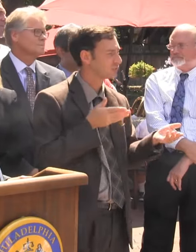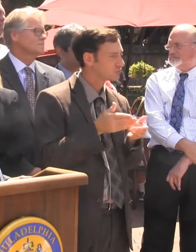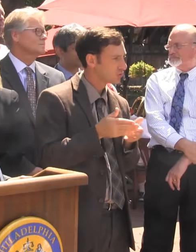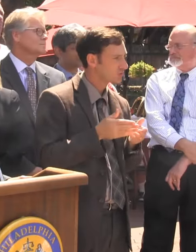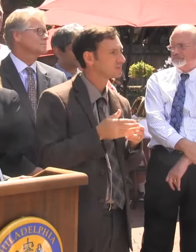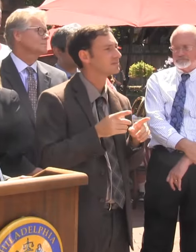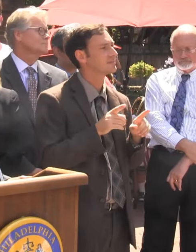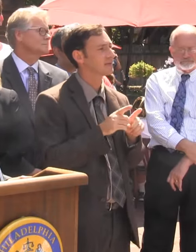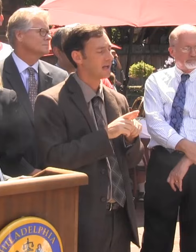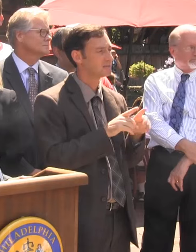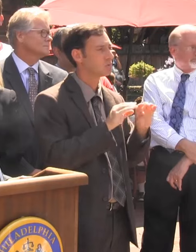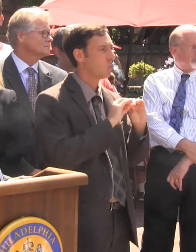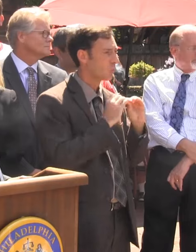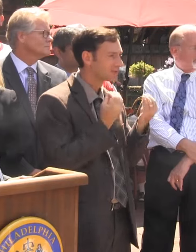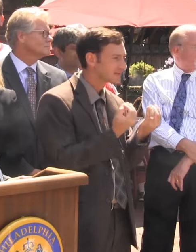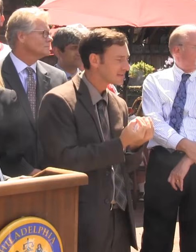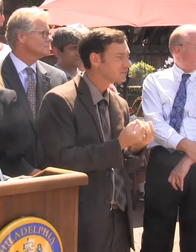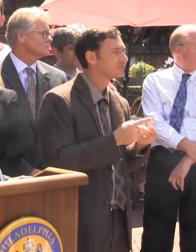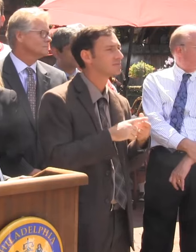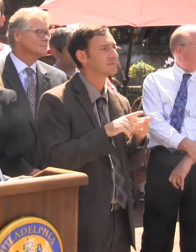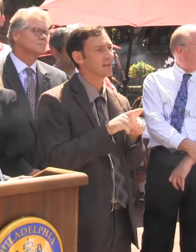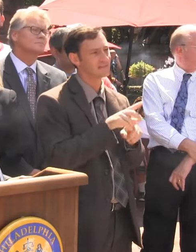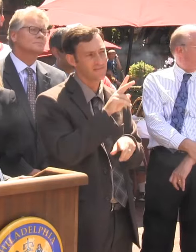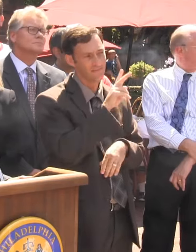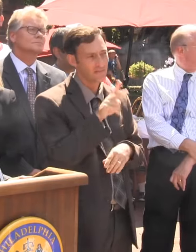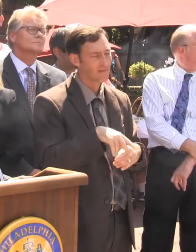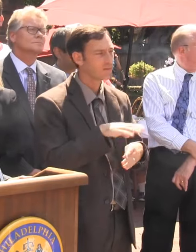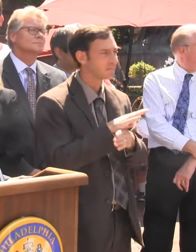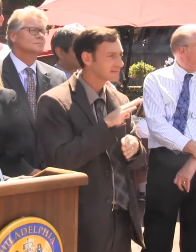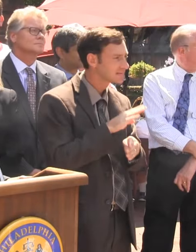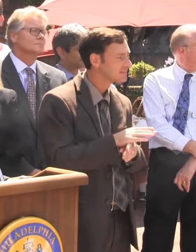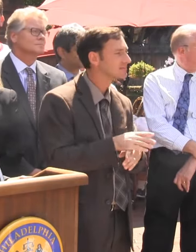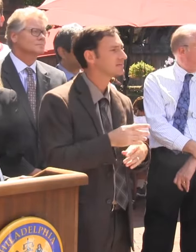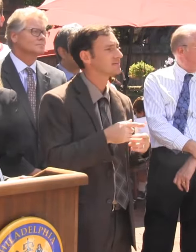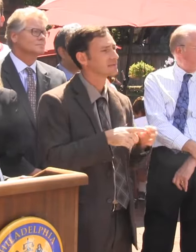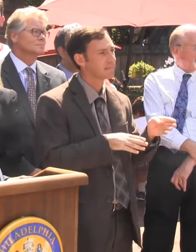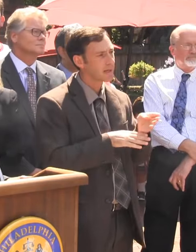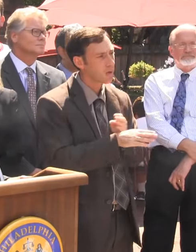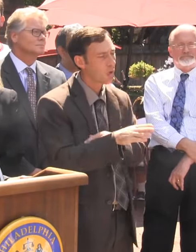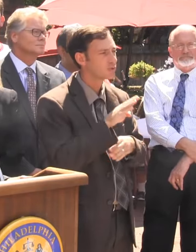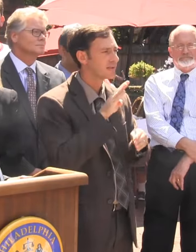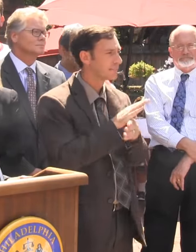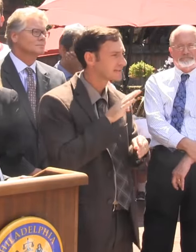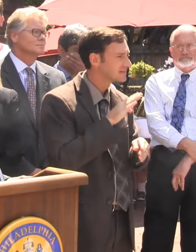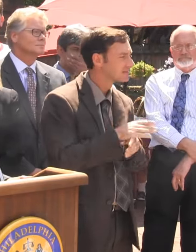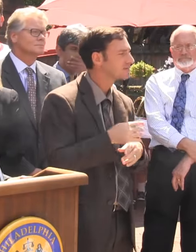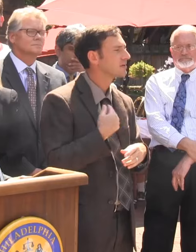as organizations, as Philadelphia businesses, as minority businesses, we've been taking